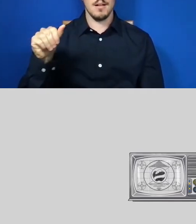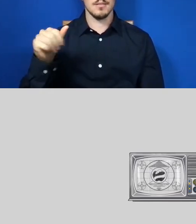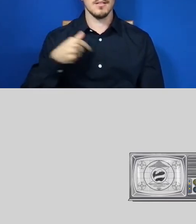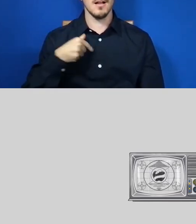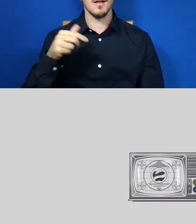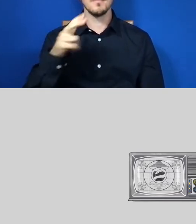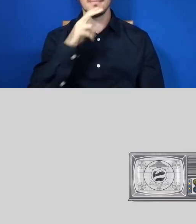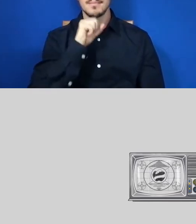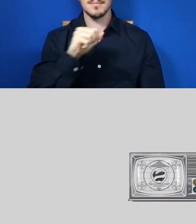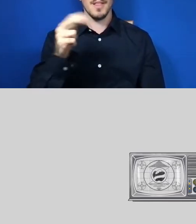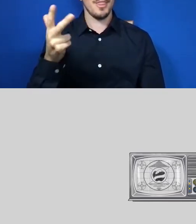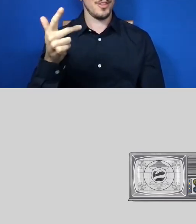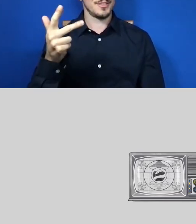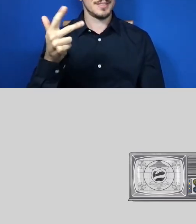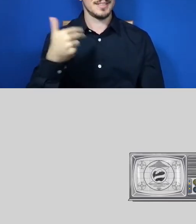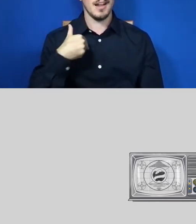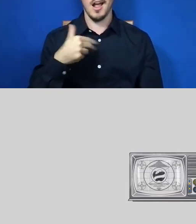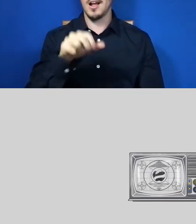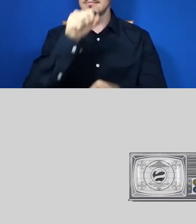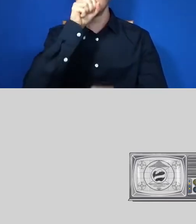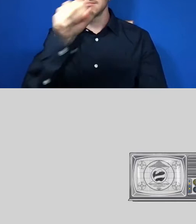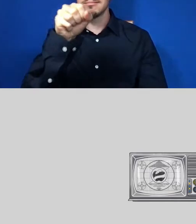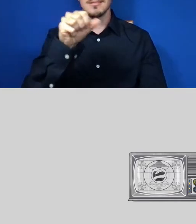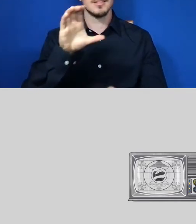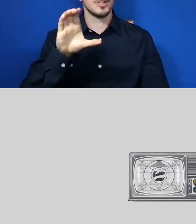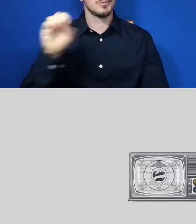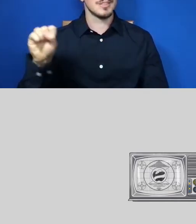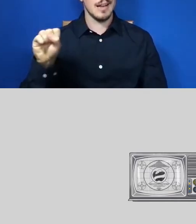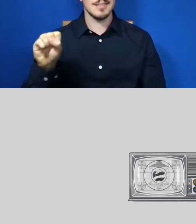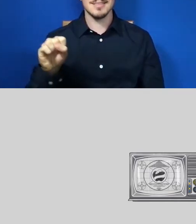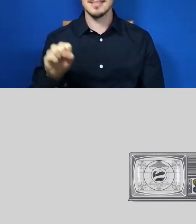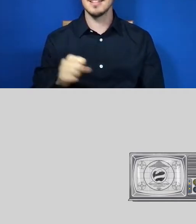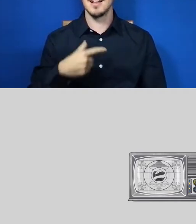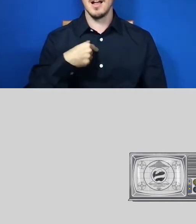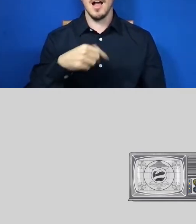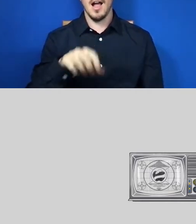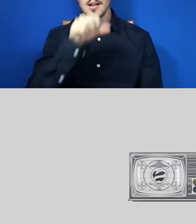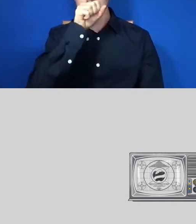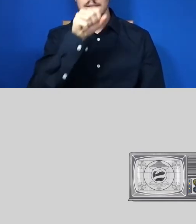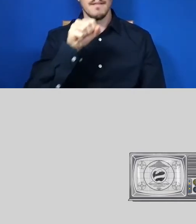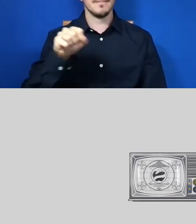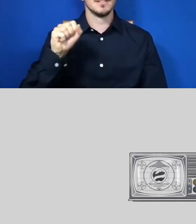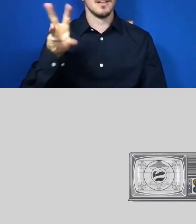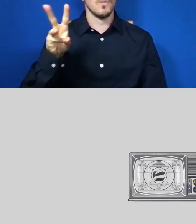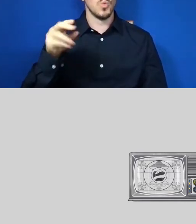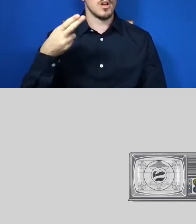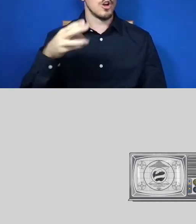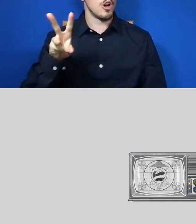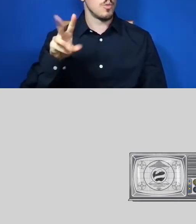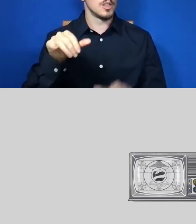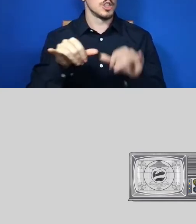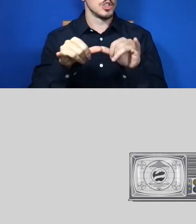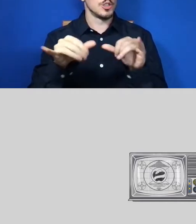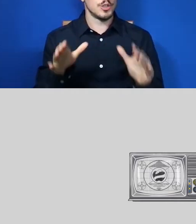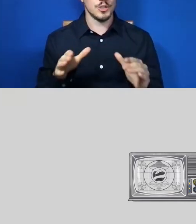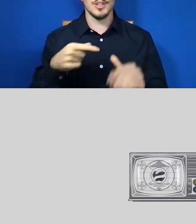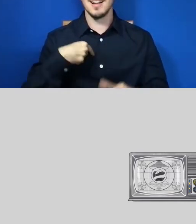I'm 13 years old and I have a tremendous passion in computer science. I'm a hardcore software and hardware engineer